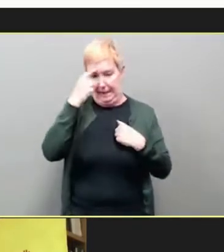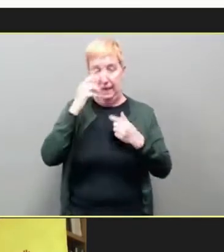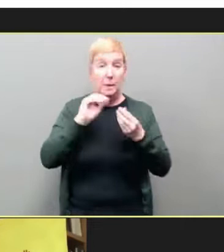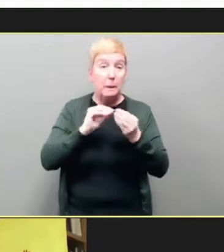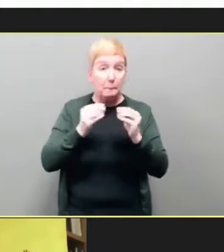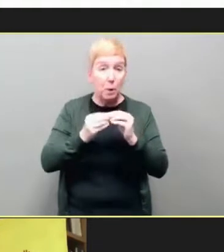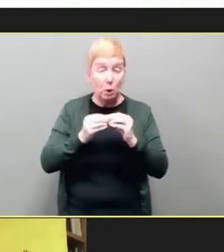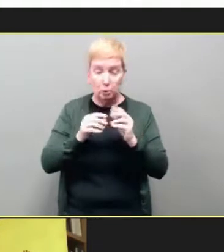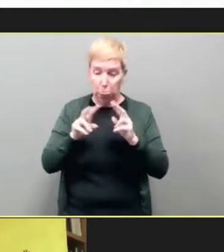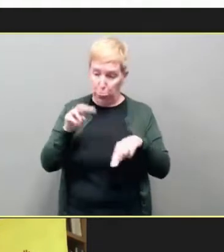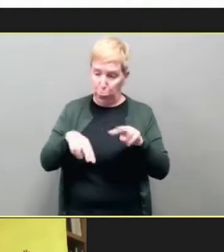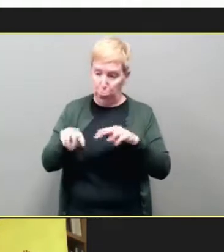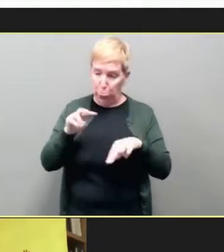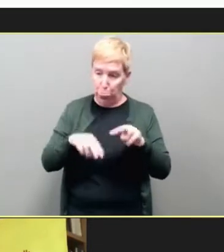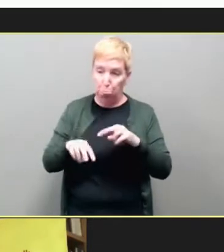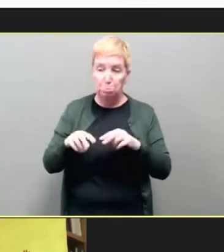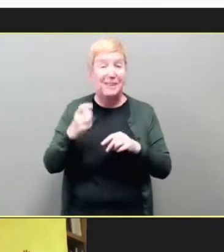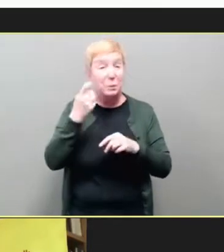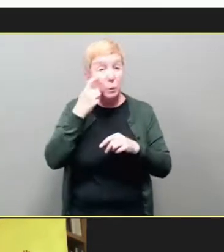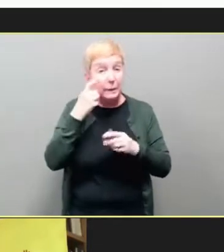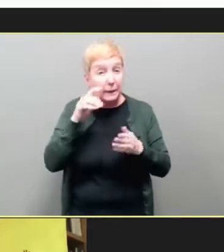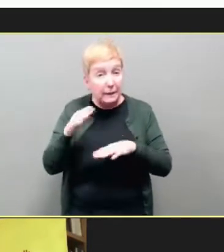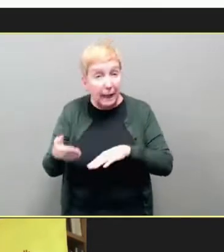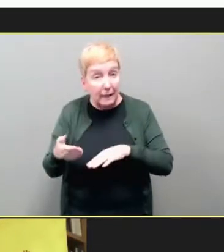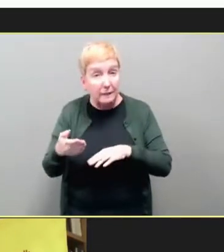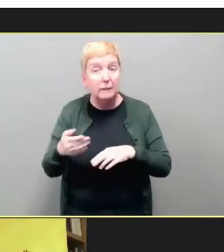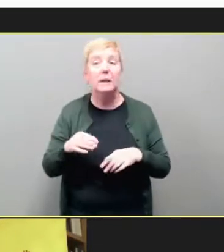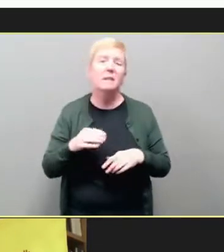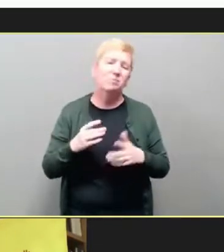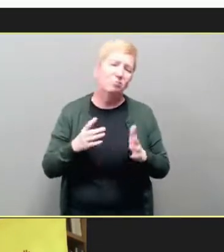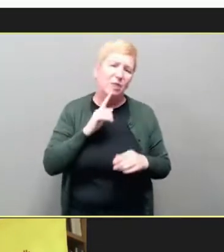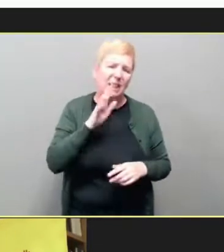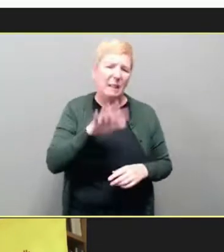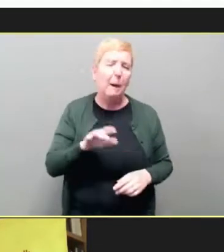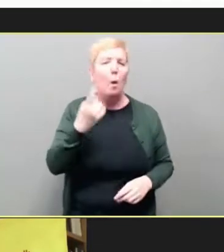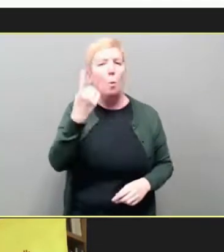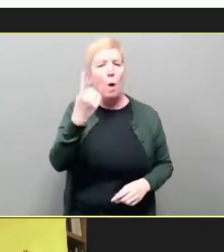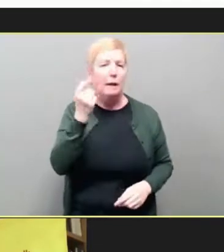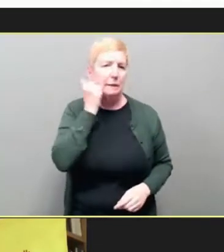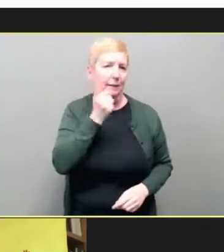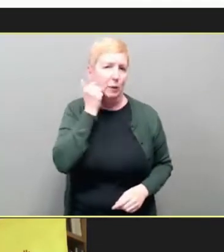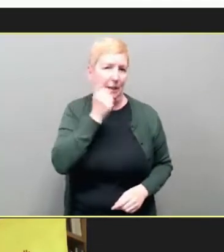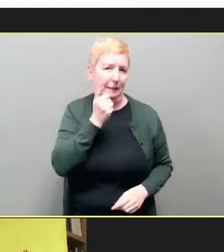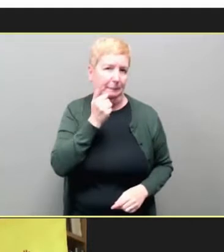actually recent deaths are about one per day. And while there has been like